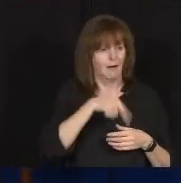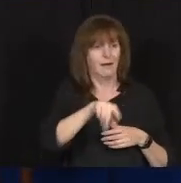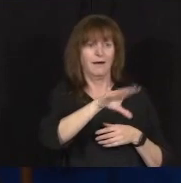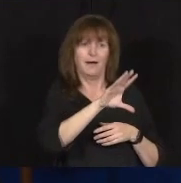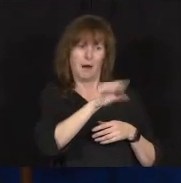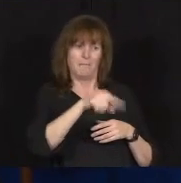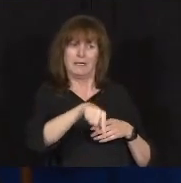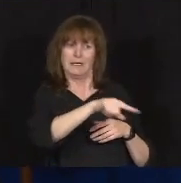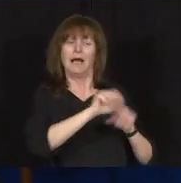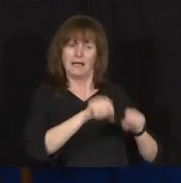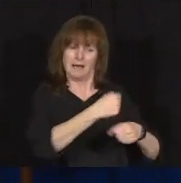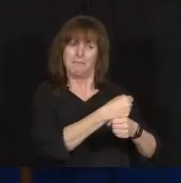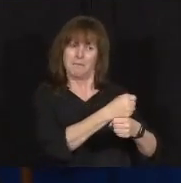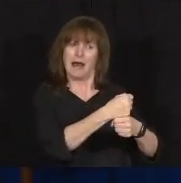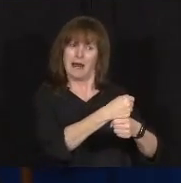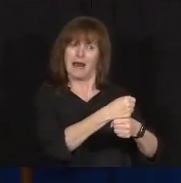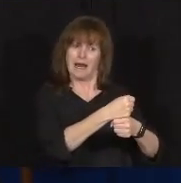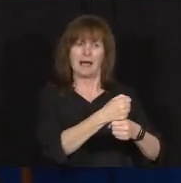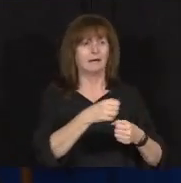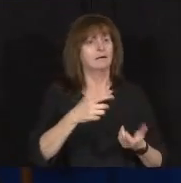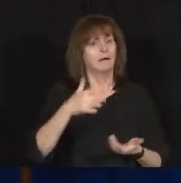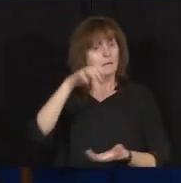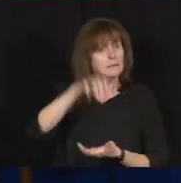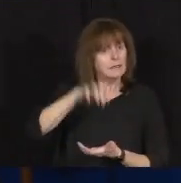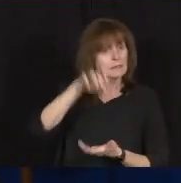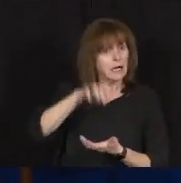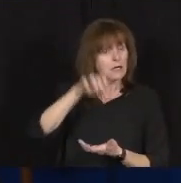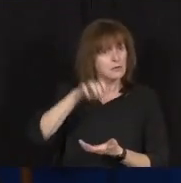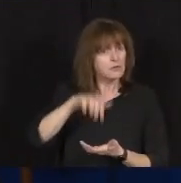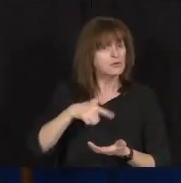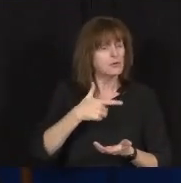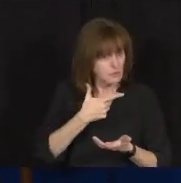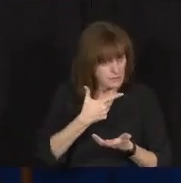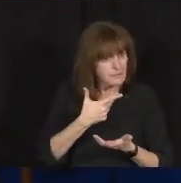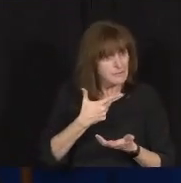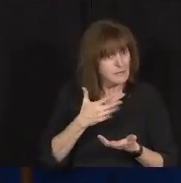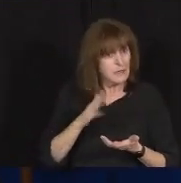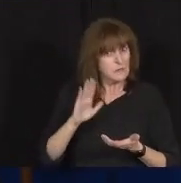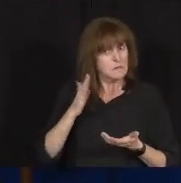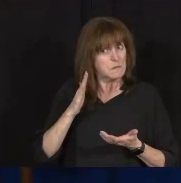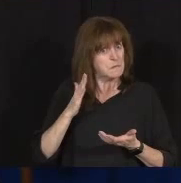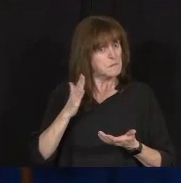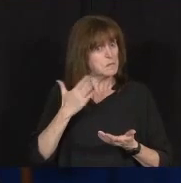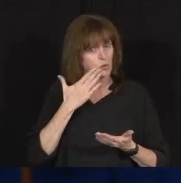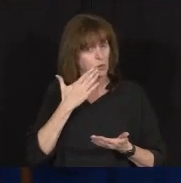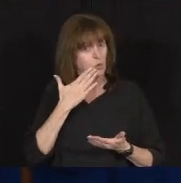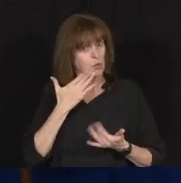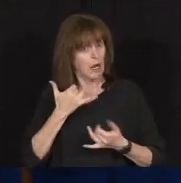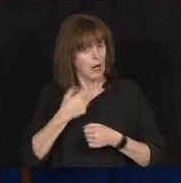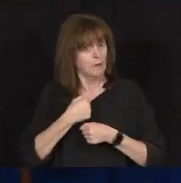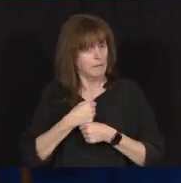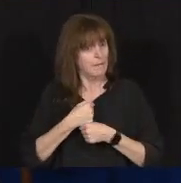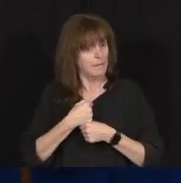Q uite a number of companies doing that, and hand sanitizer. It seems to be a good supply of hand sanitizer as well.